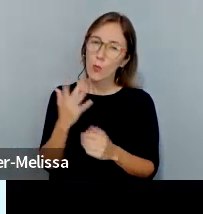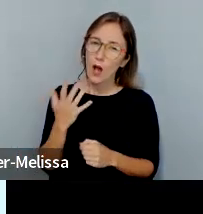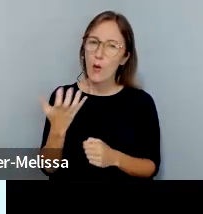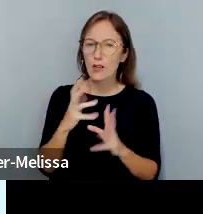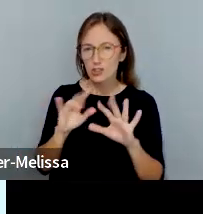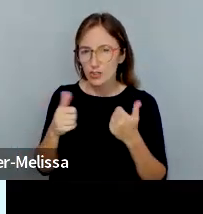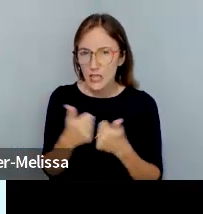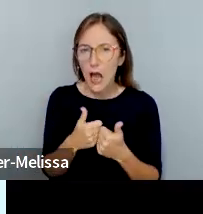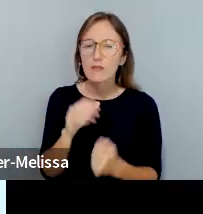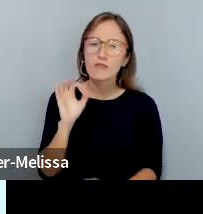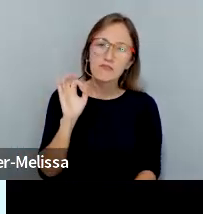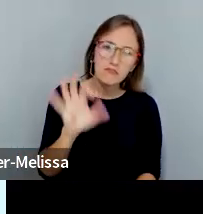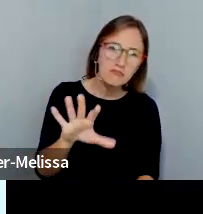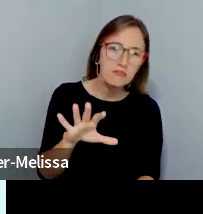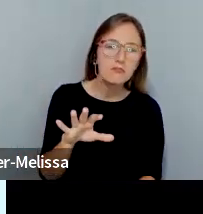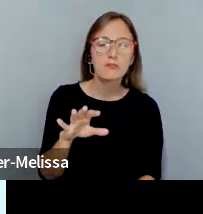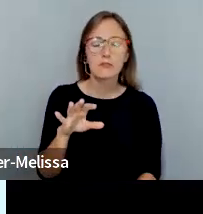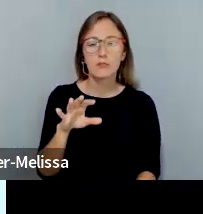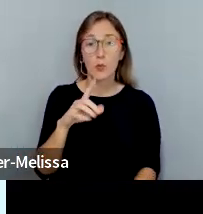Wonderful. We just through the slide in here and it's